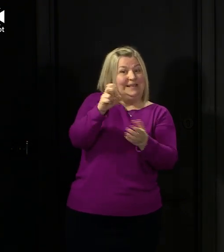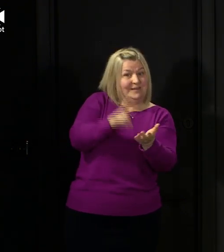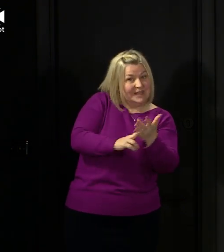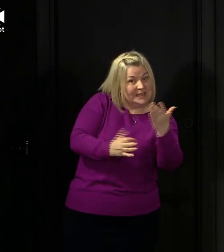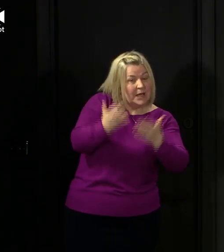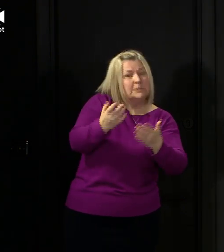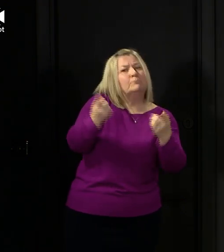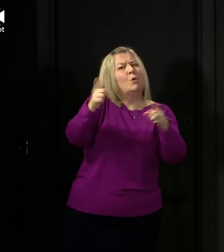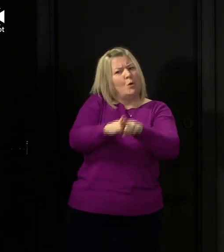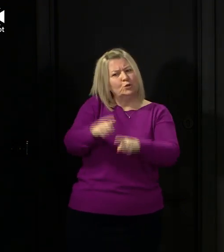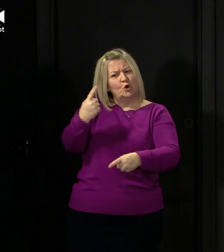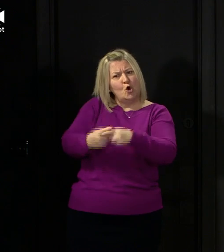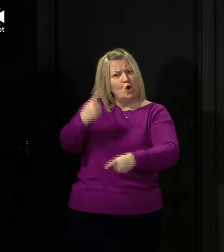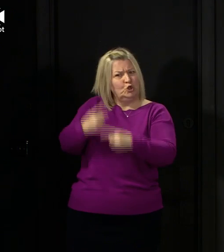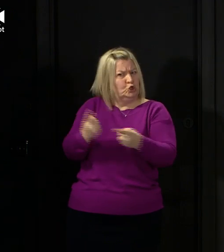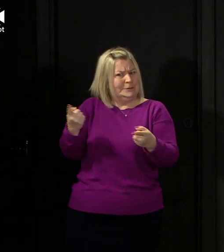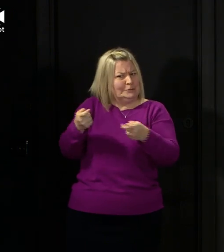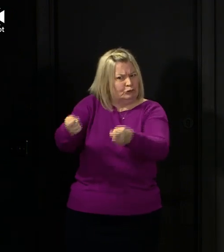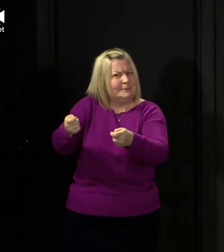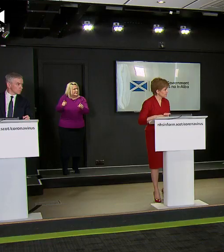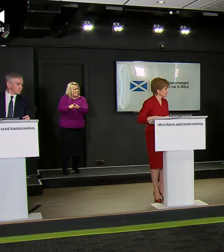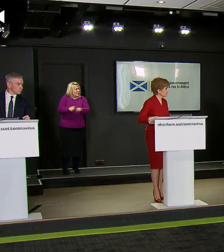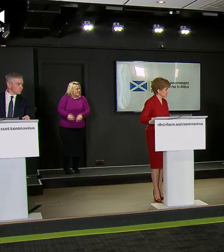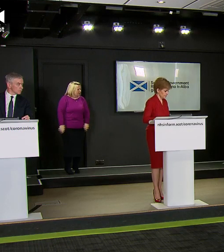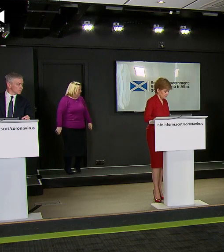treatment takes place that people would expect.